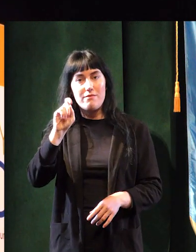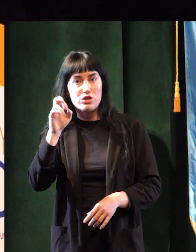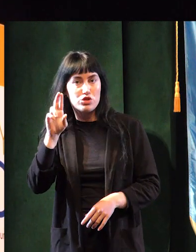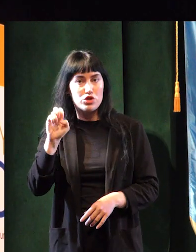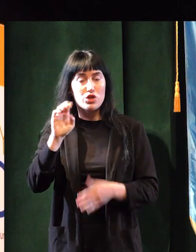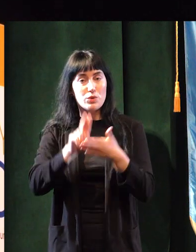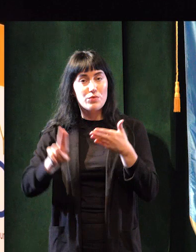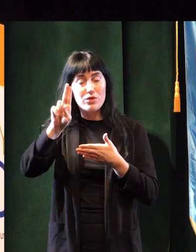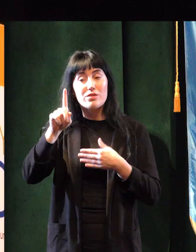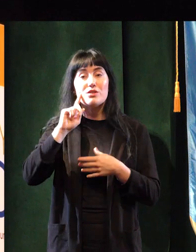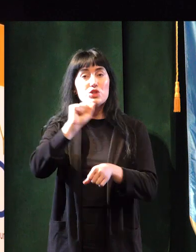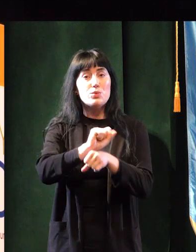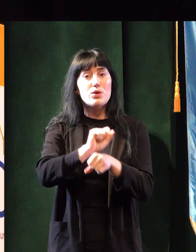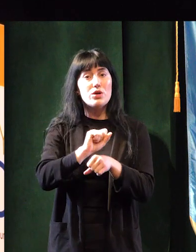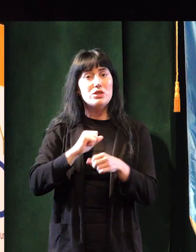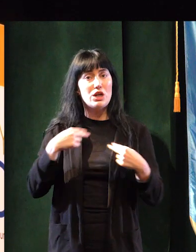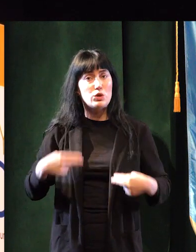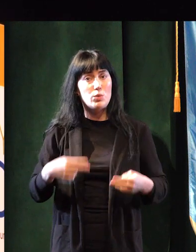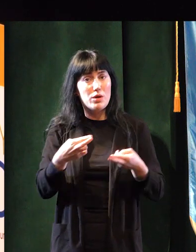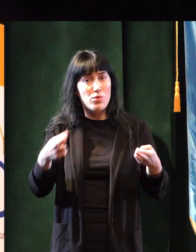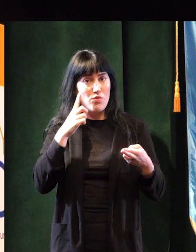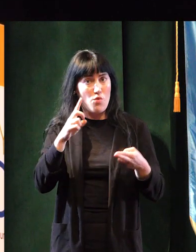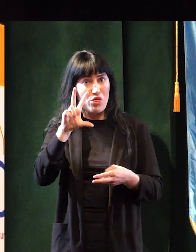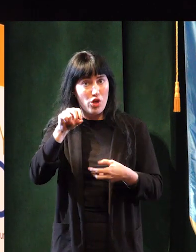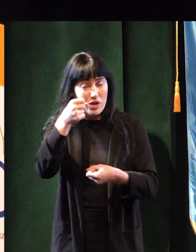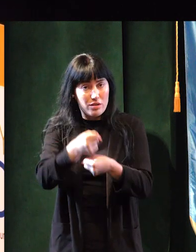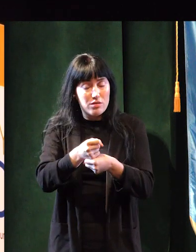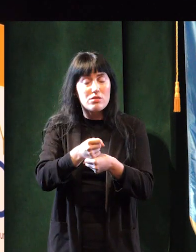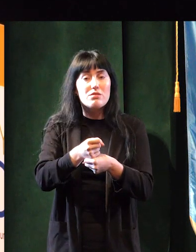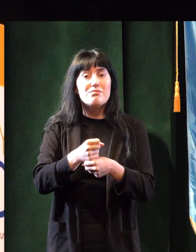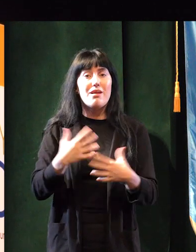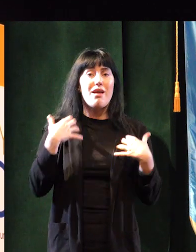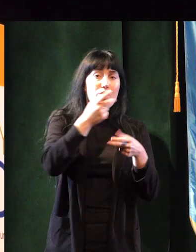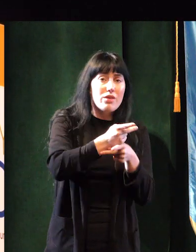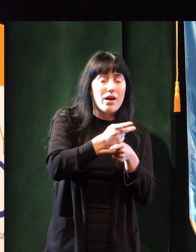Bonaventure MS Marone in human resources for nearly 30 years in healthcare